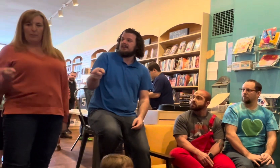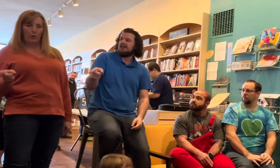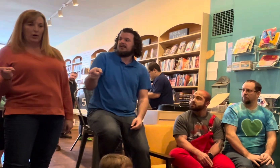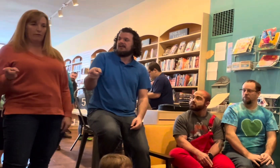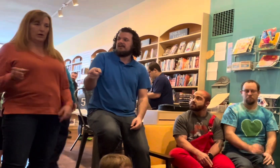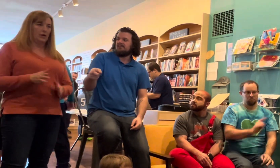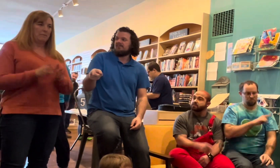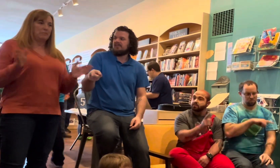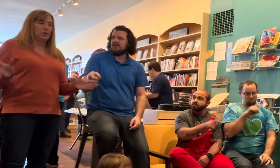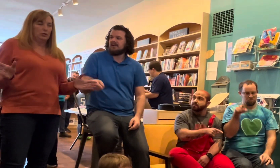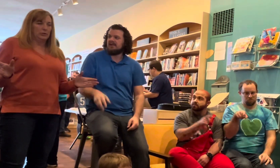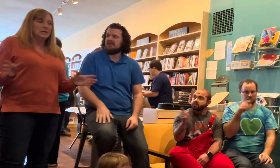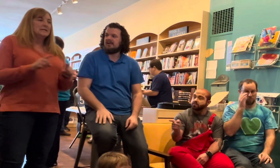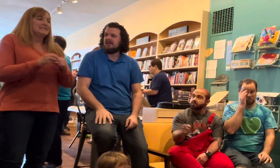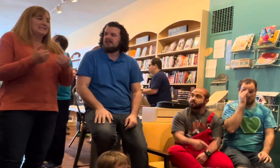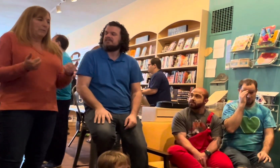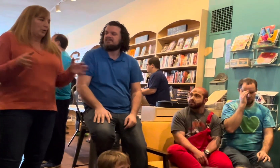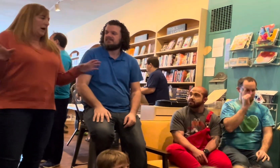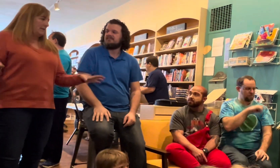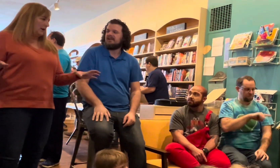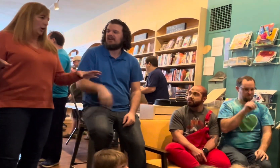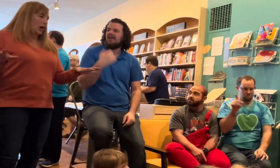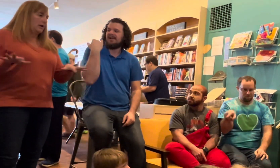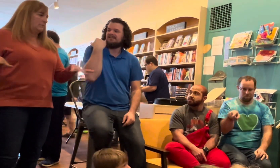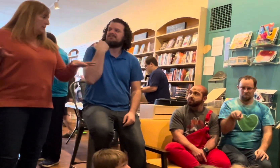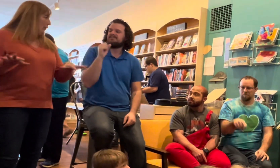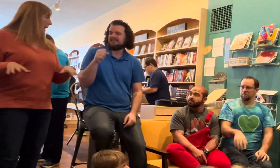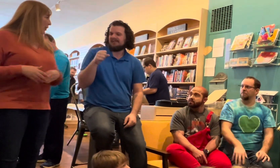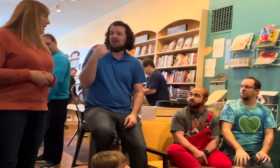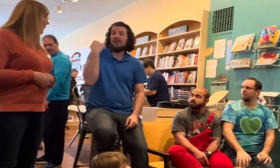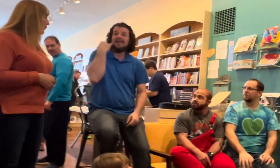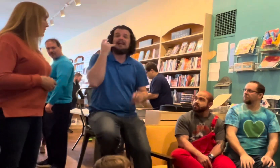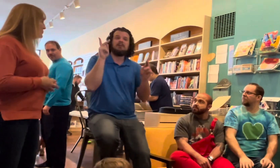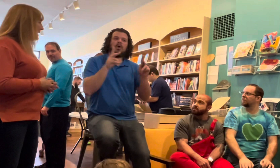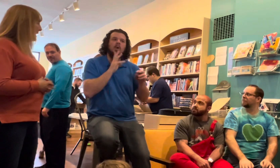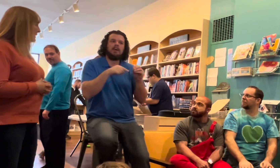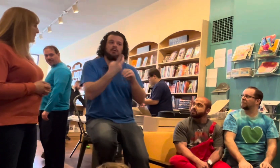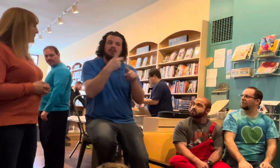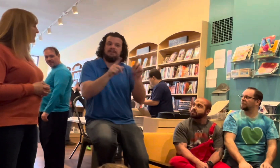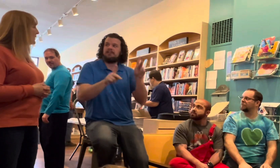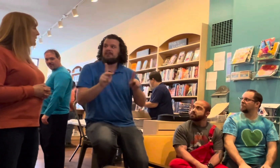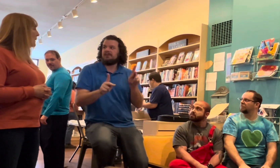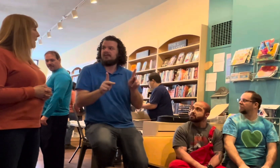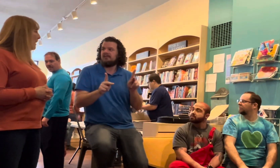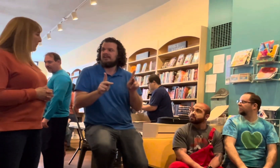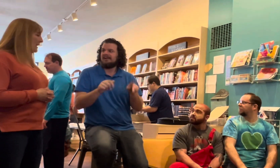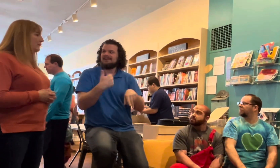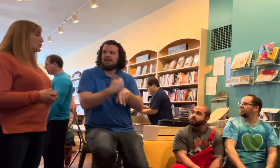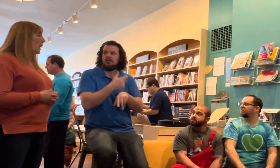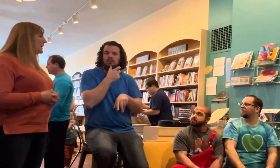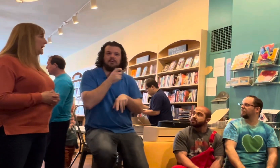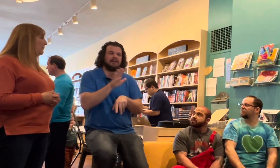a boy over here. Maybe you separate their area where you sign. But if you're talking